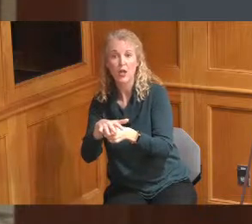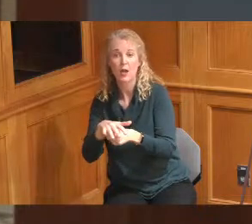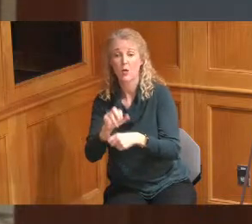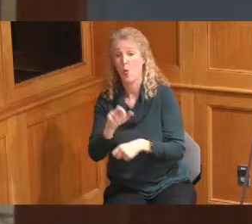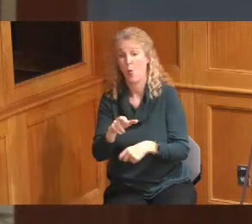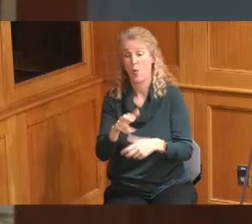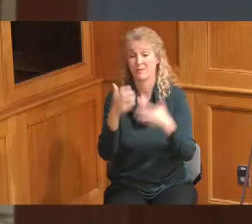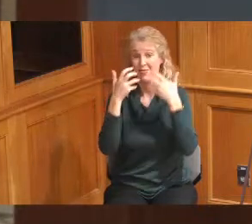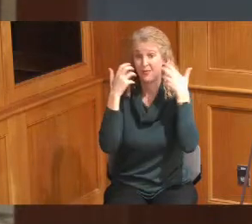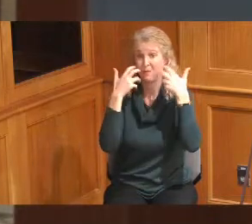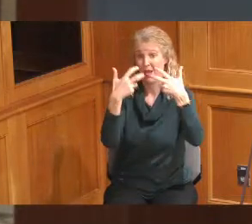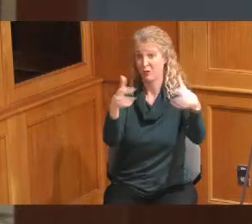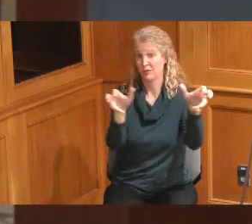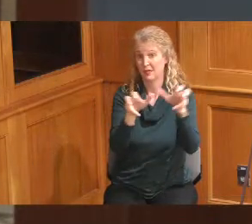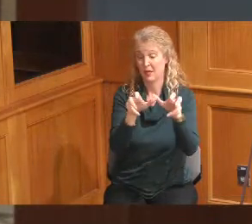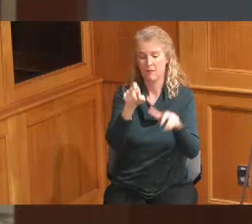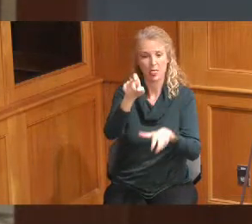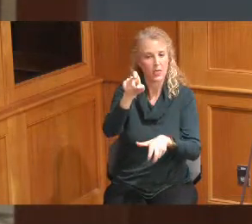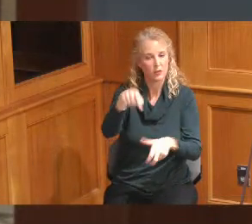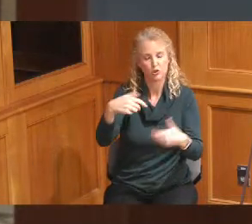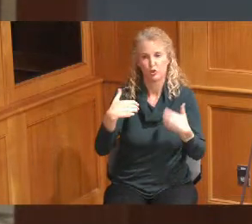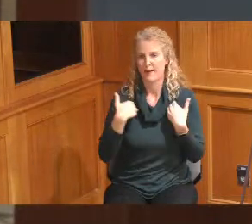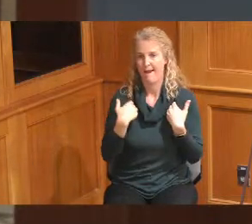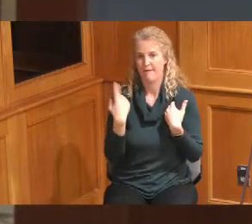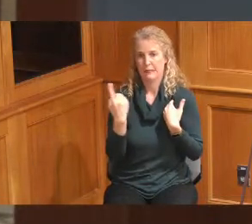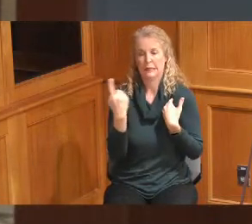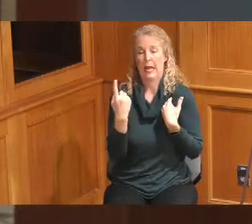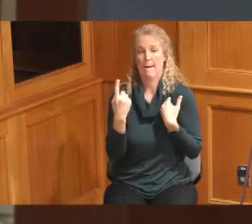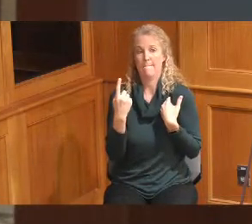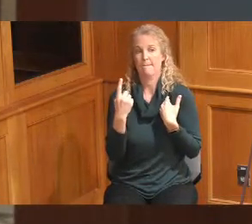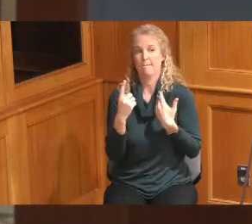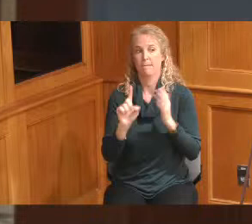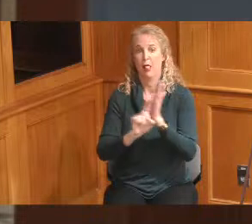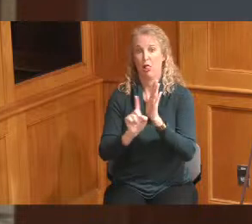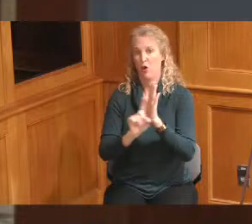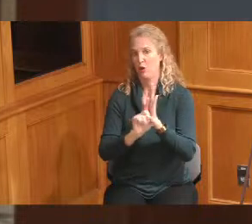they should have an alert system and so that they can then they can then notify the people playing